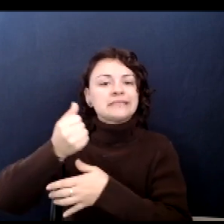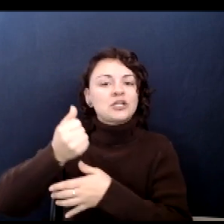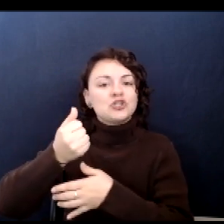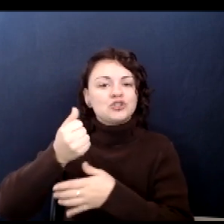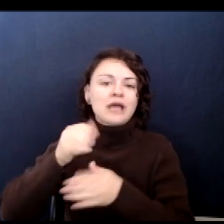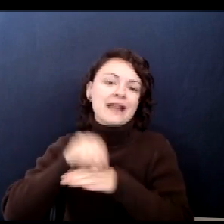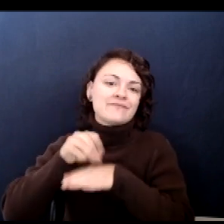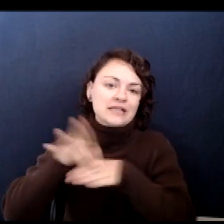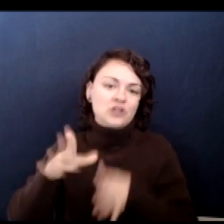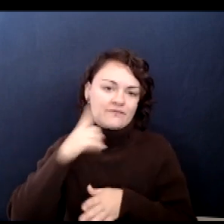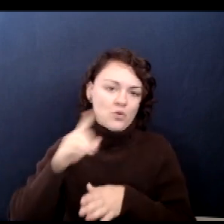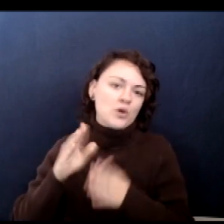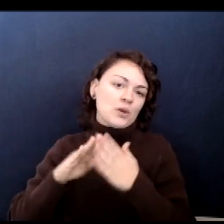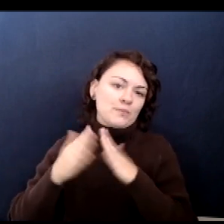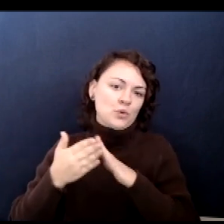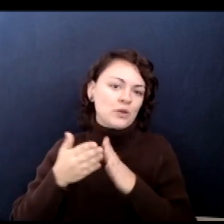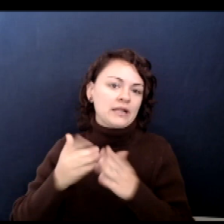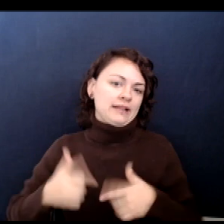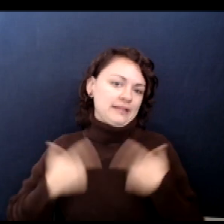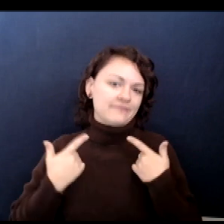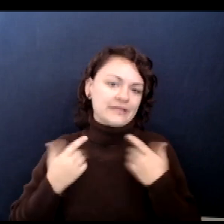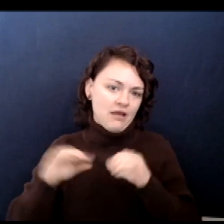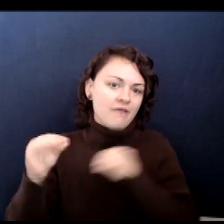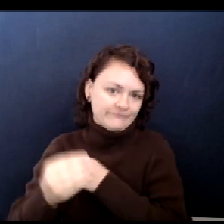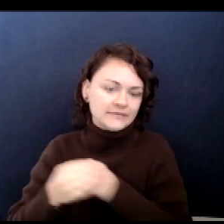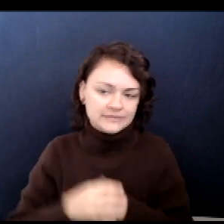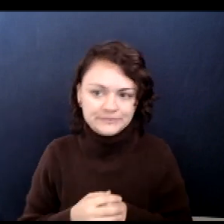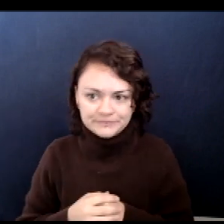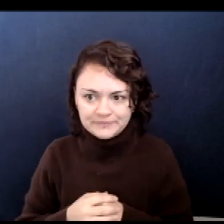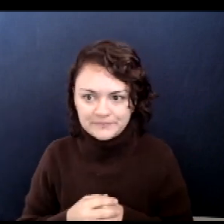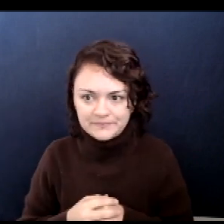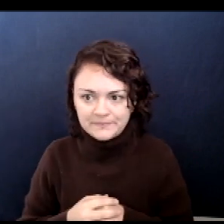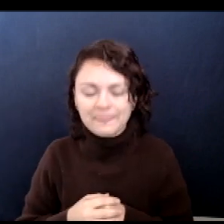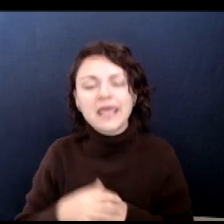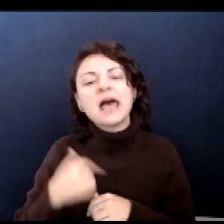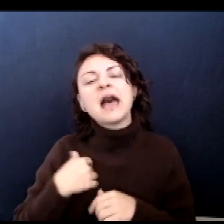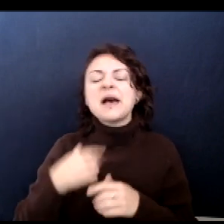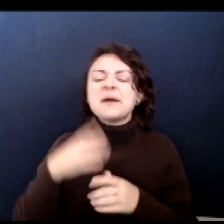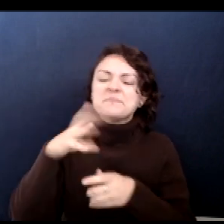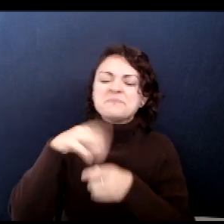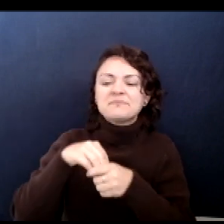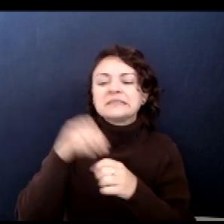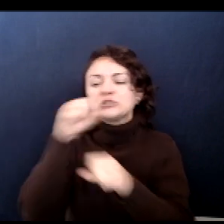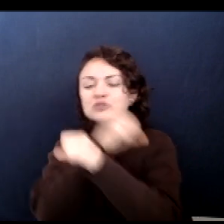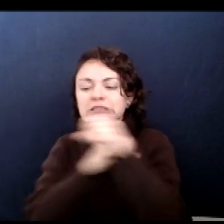I focus on strategic planning, communication, and stakeholdering.